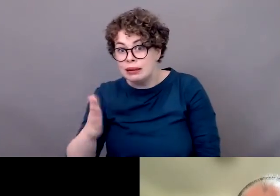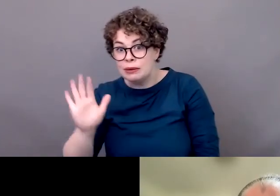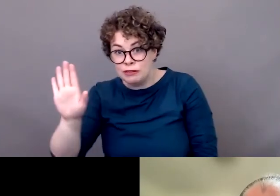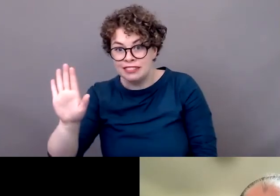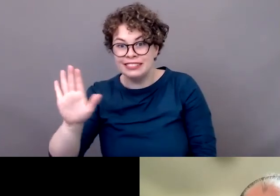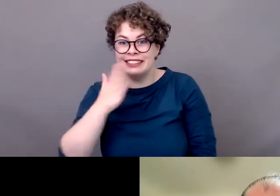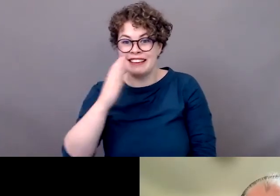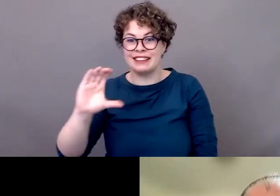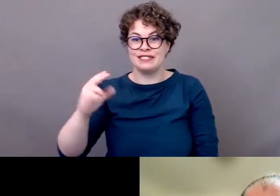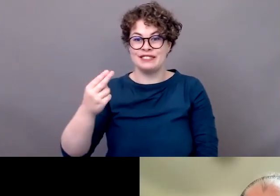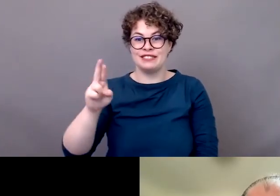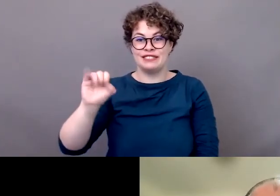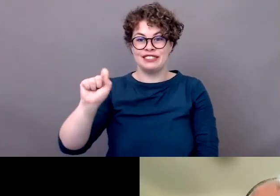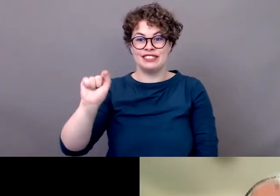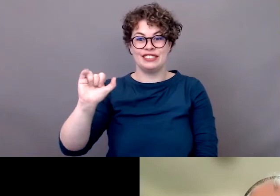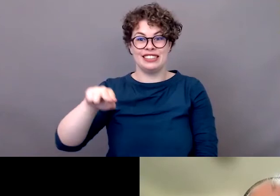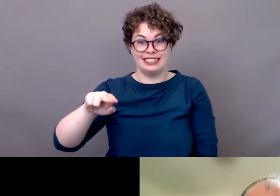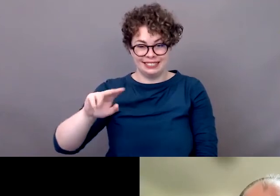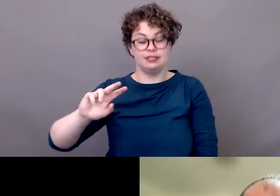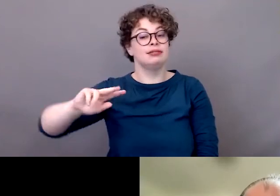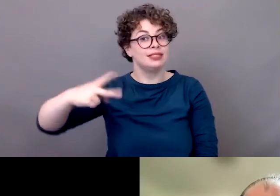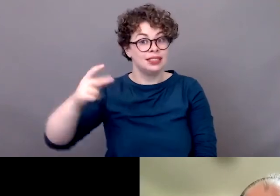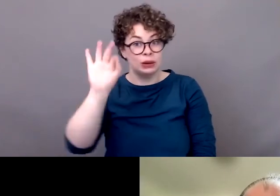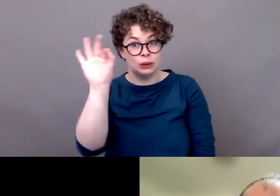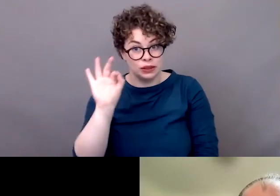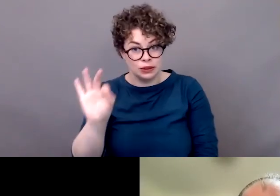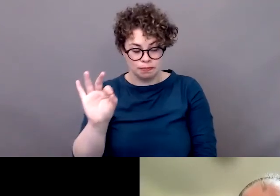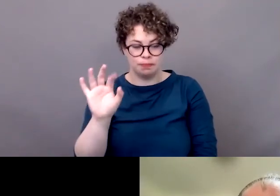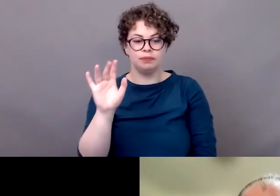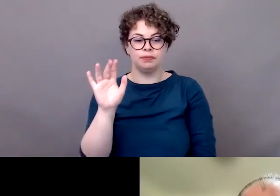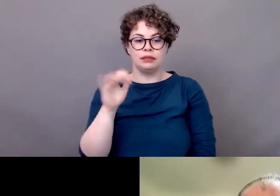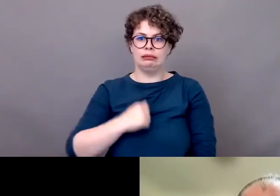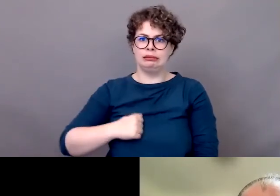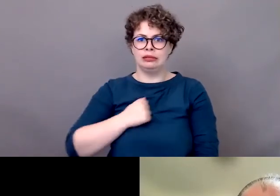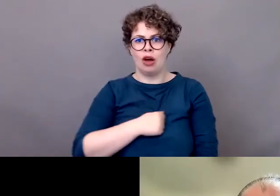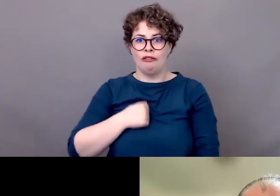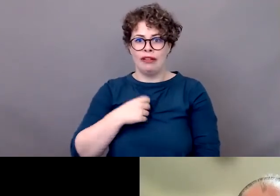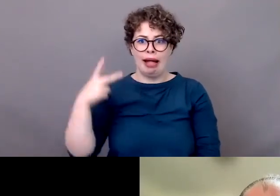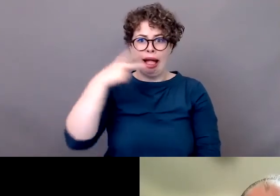just coming to the next question for you. Again, sorry for cutting you off, just in terms of time.